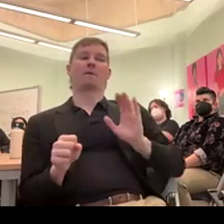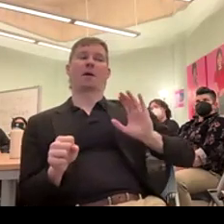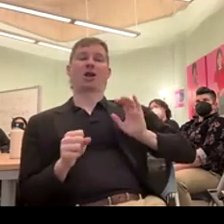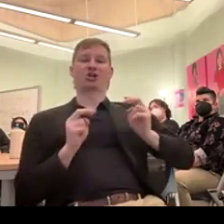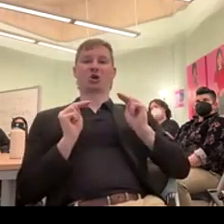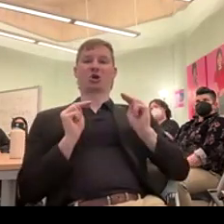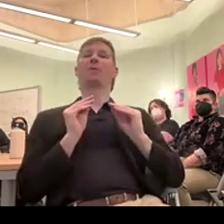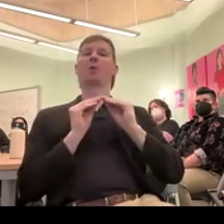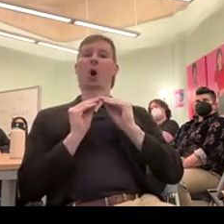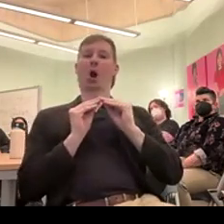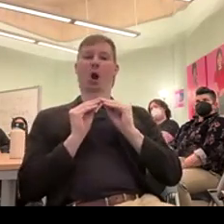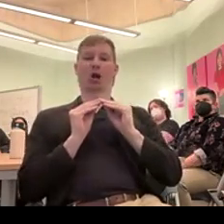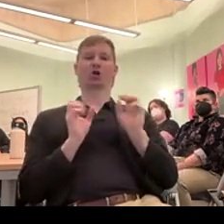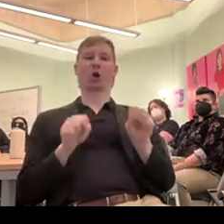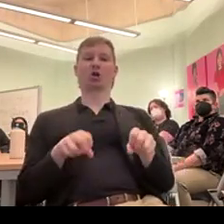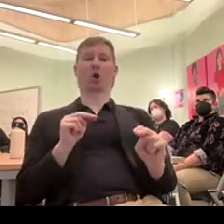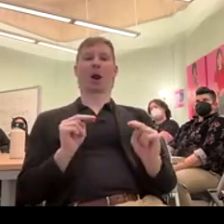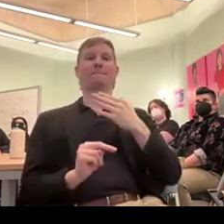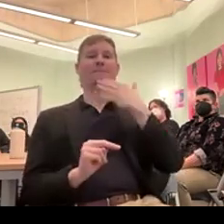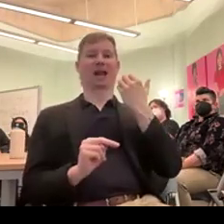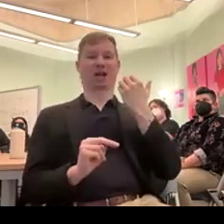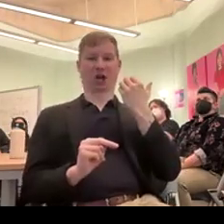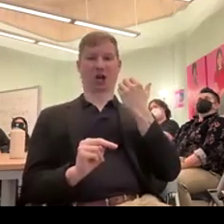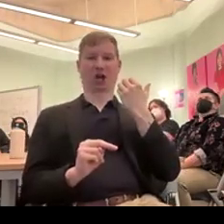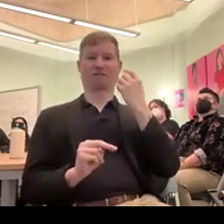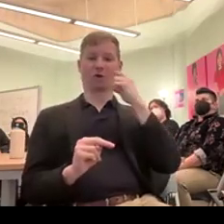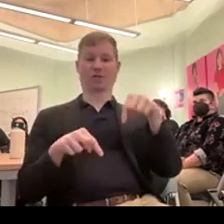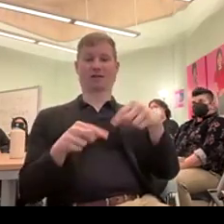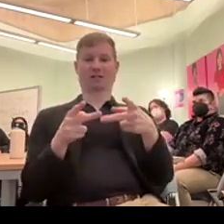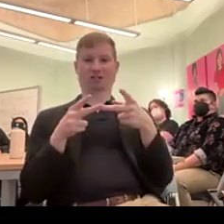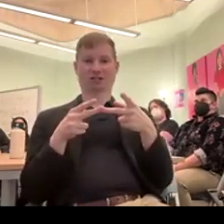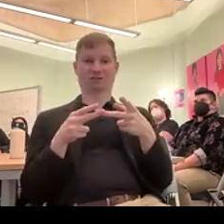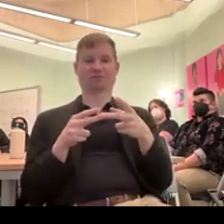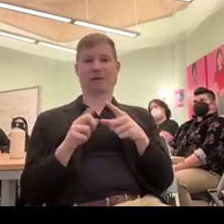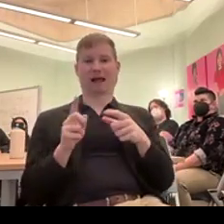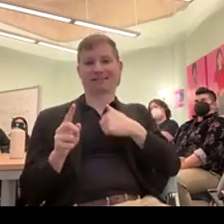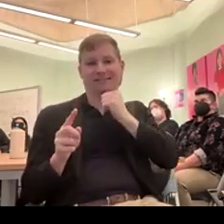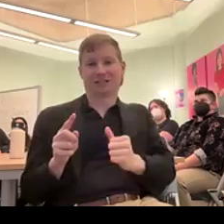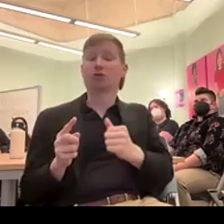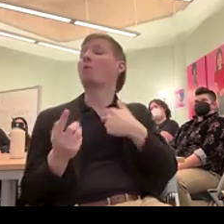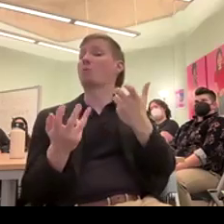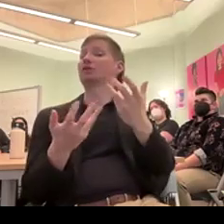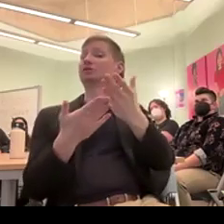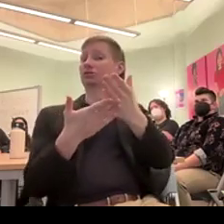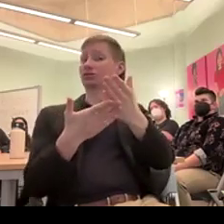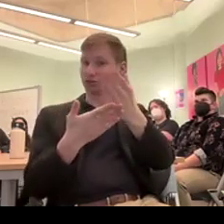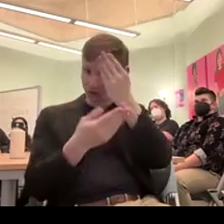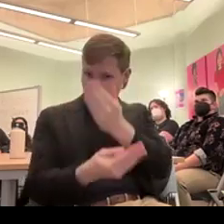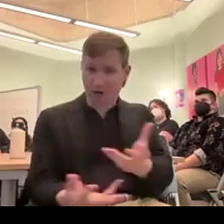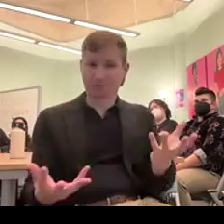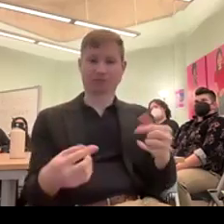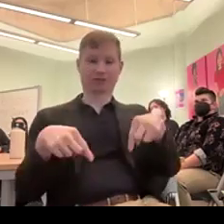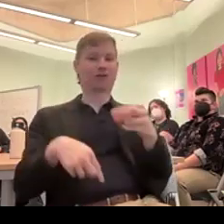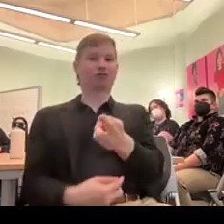is that I could have negotiated more and better for my current position than I did. So I wanted